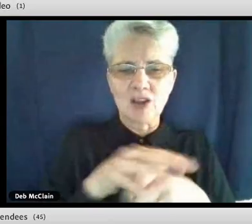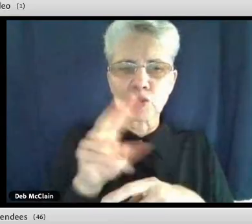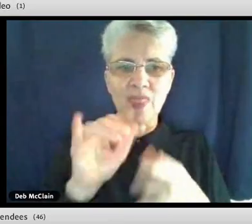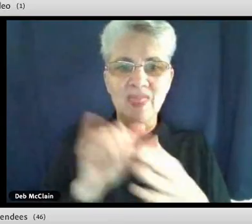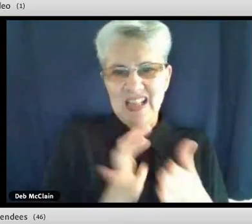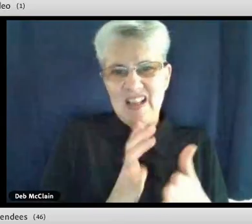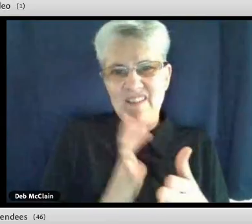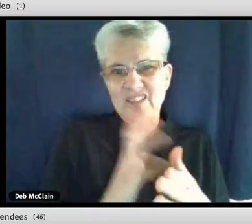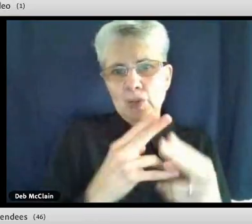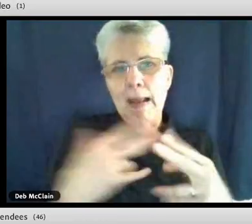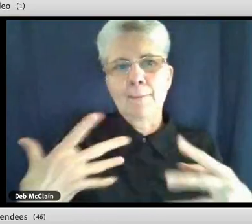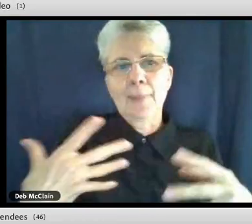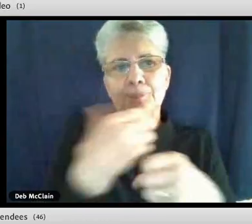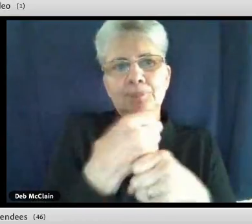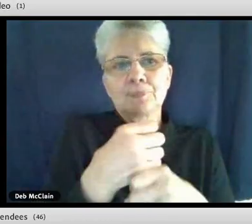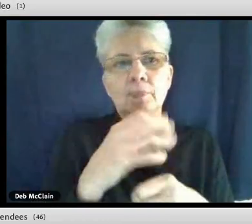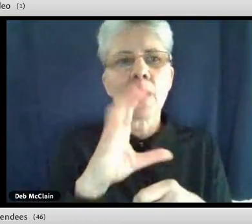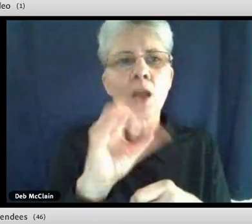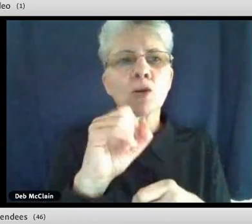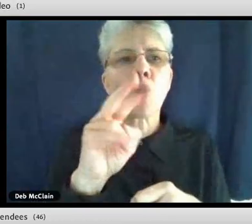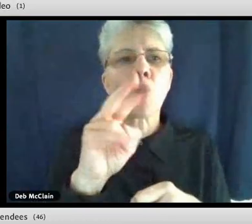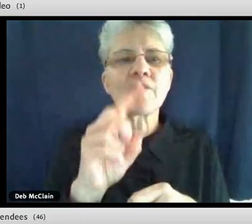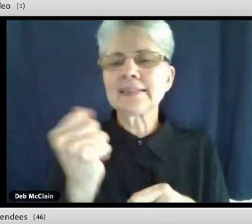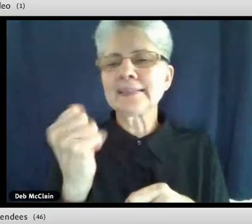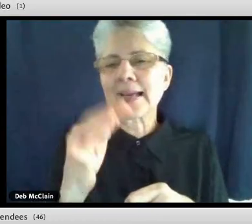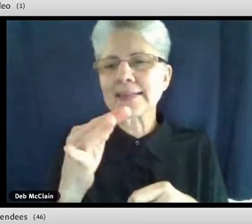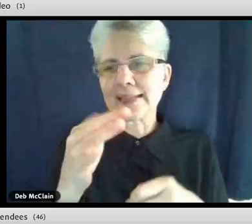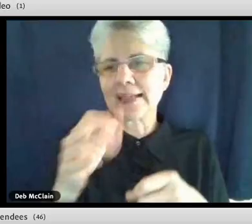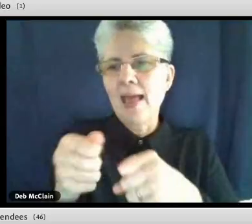although we go by COVID-19 or coronavirus for short,